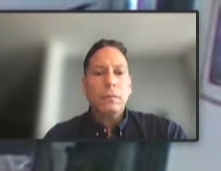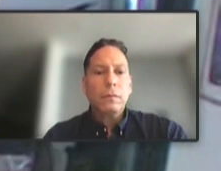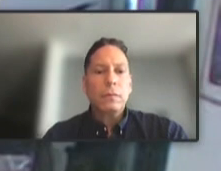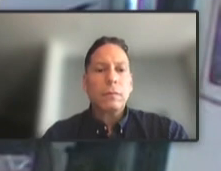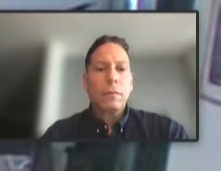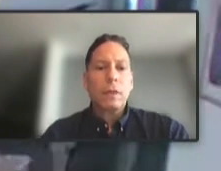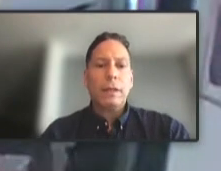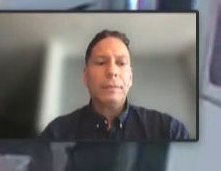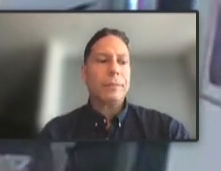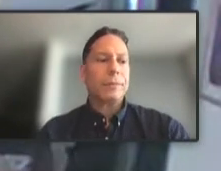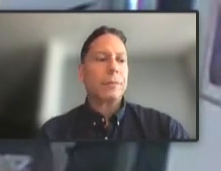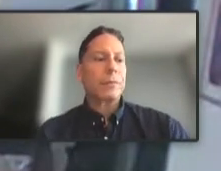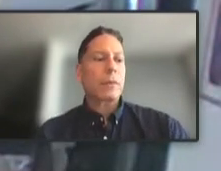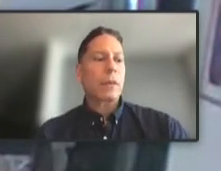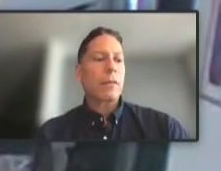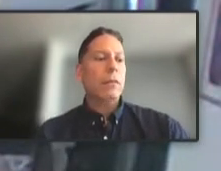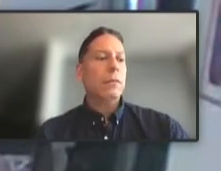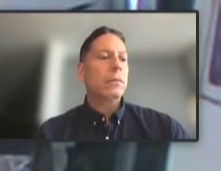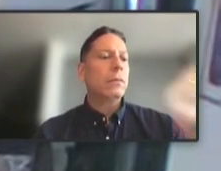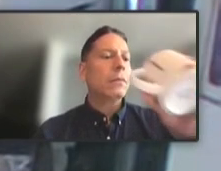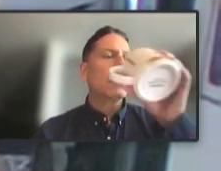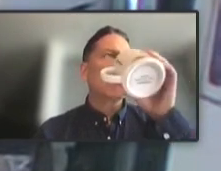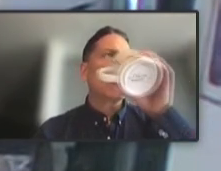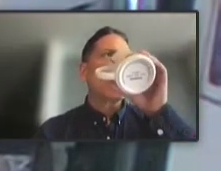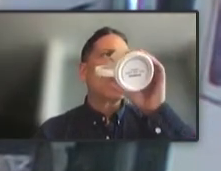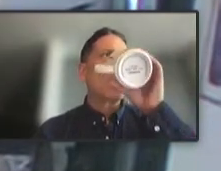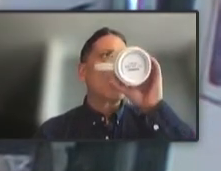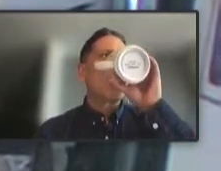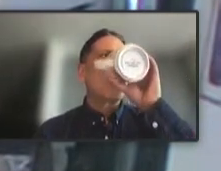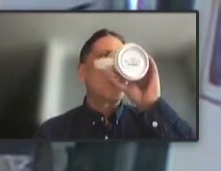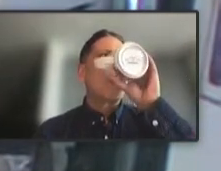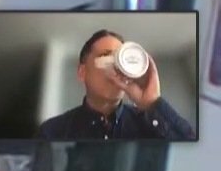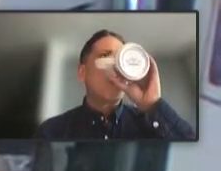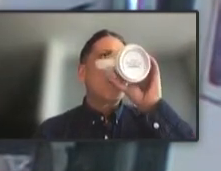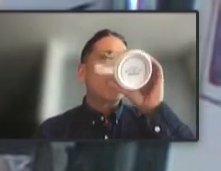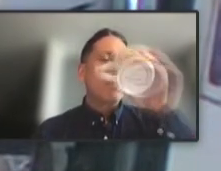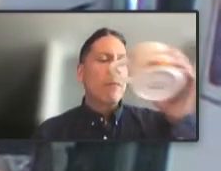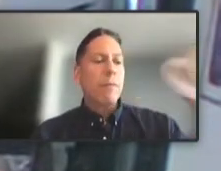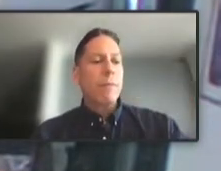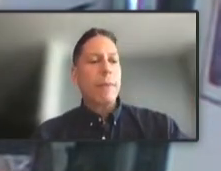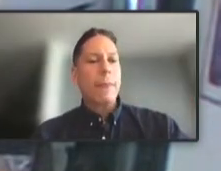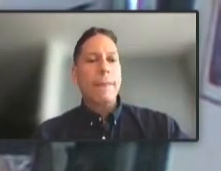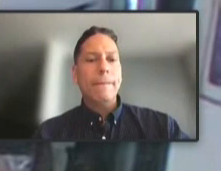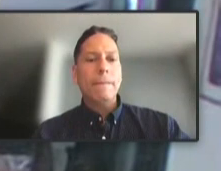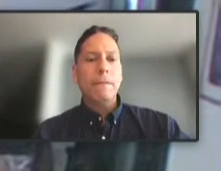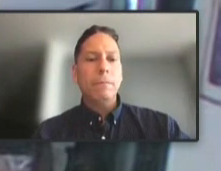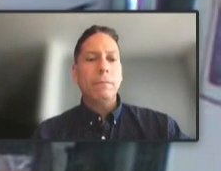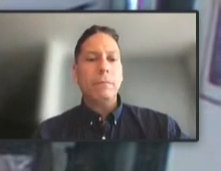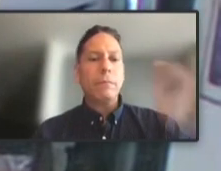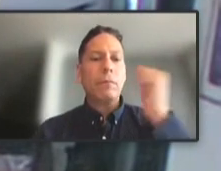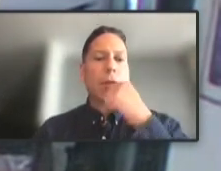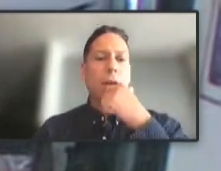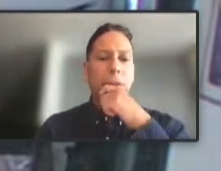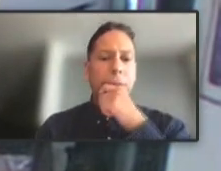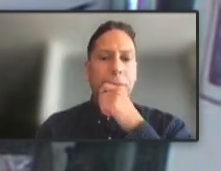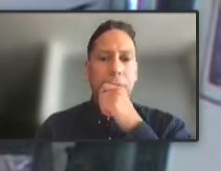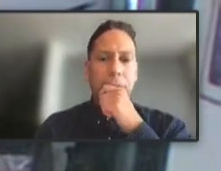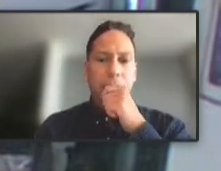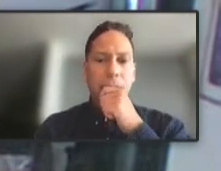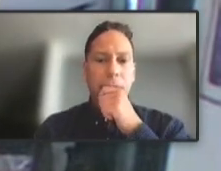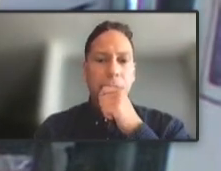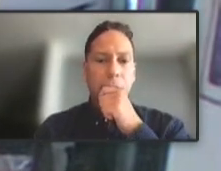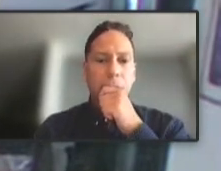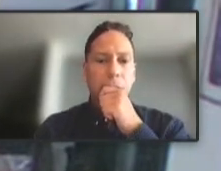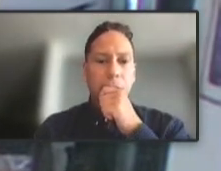and society at large, right, where that stigma is coming from their live walked of reality, right?